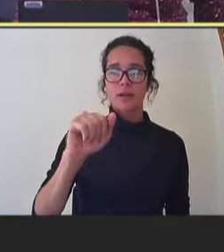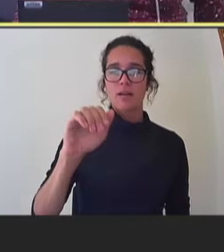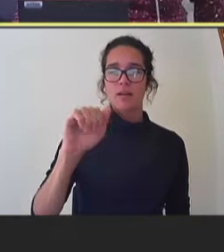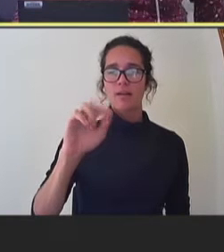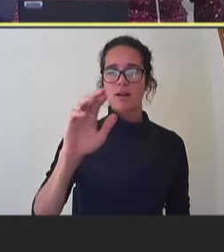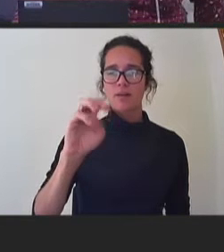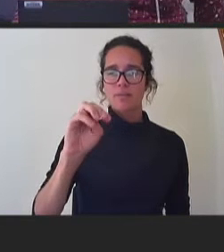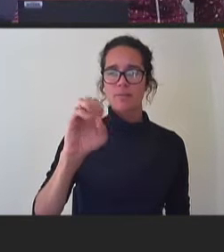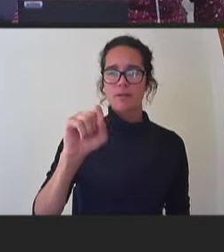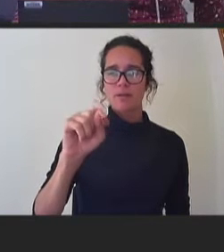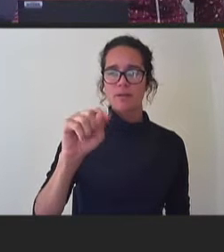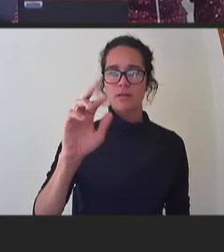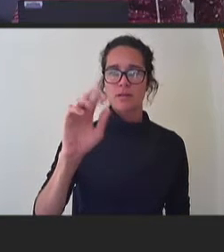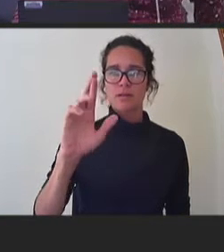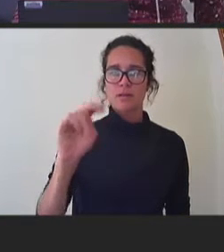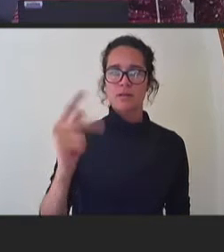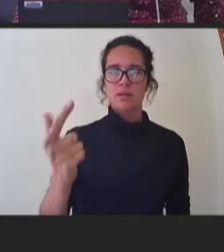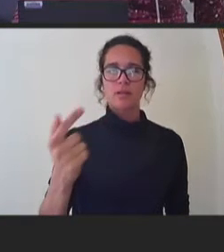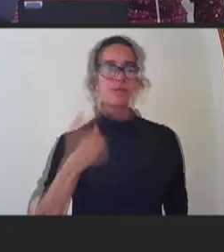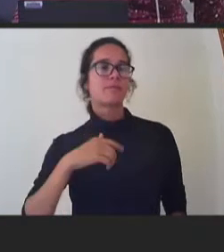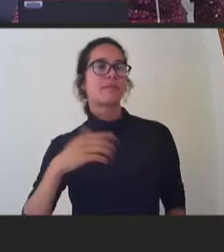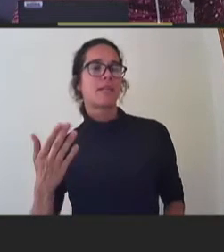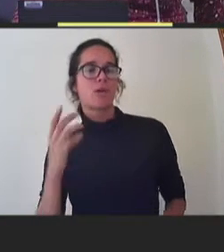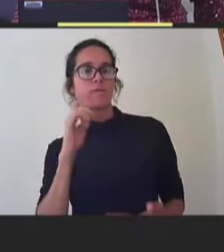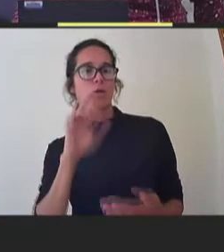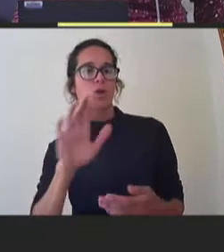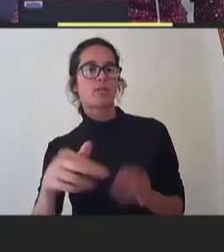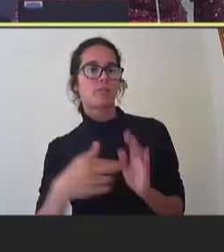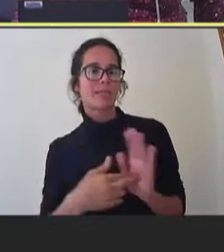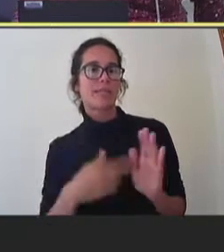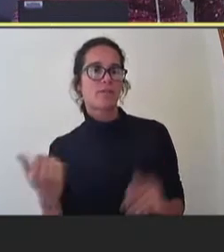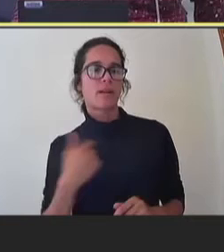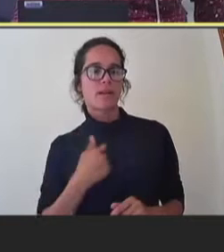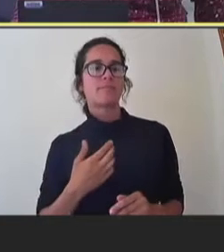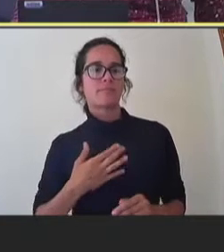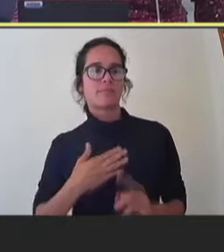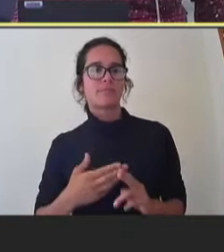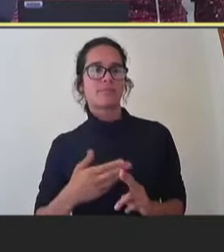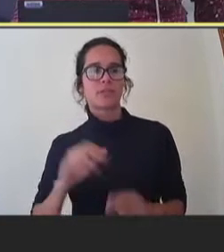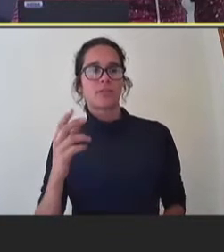Christine Oshansky: This is Christine Oshansky on her behalf. I'm present. Ann Aikin: Hi, Christina. Captain Manisha Patel?